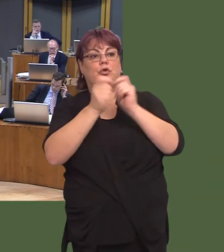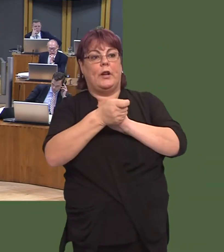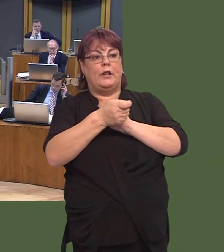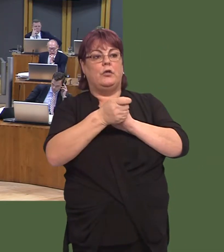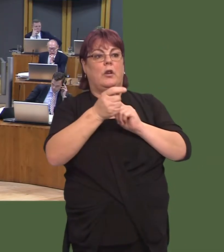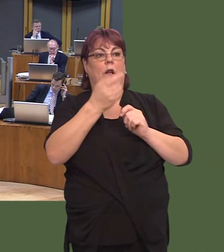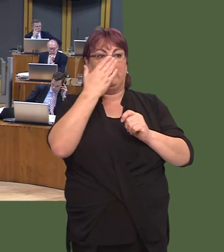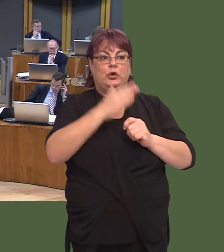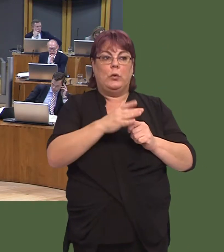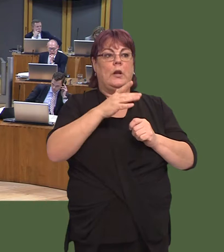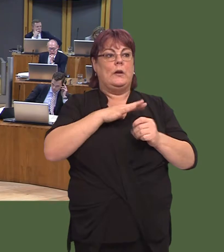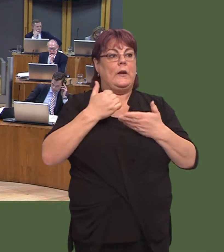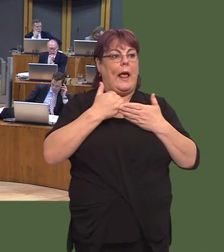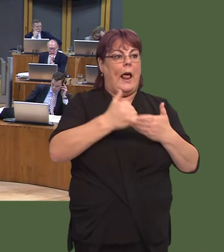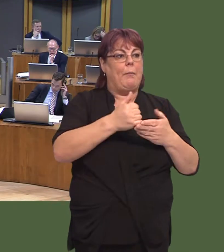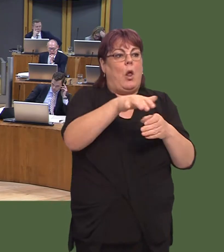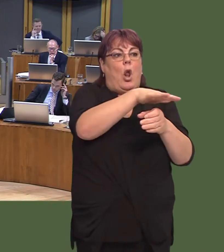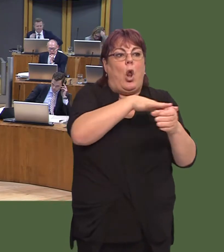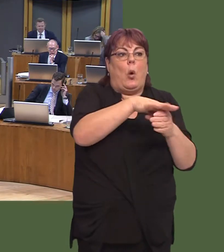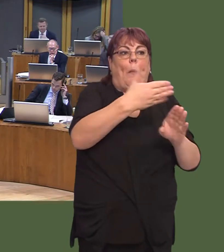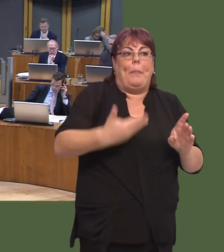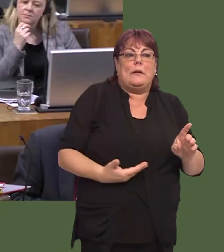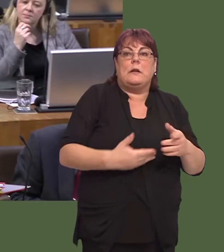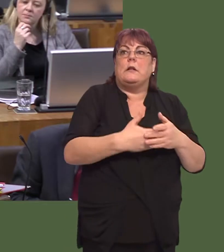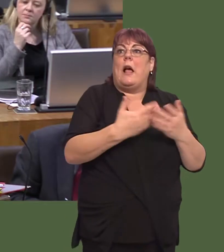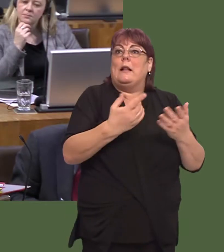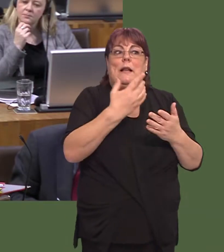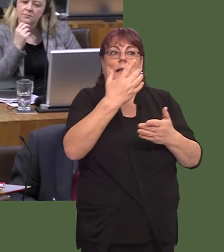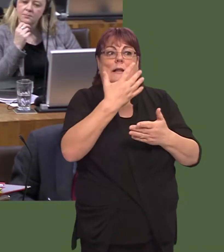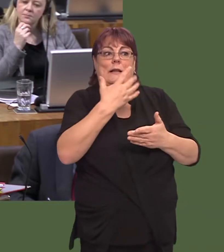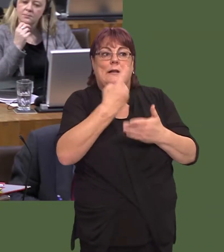Carwyn Jones: I donít think that we need to choose. I agree.